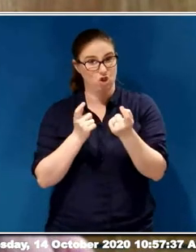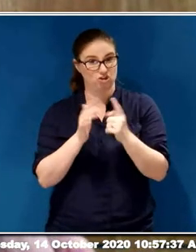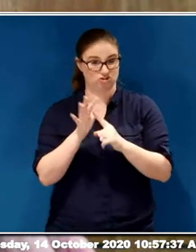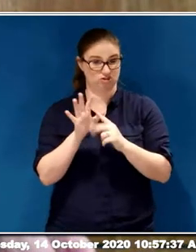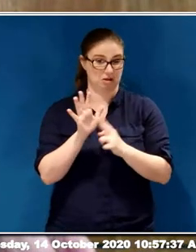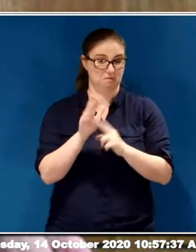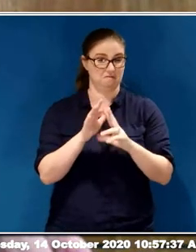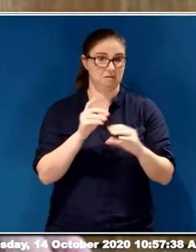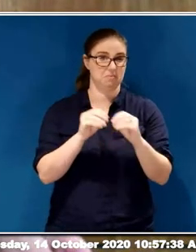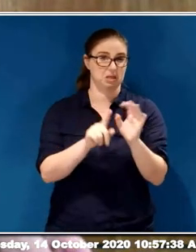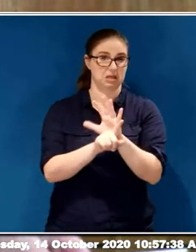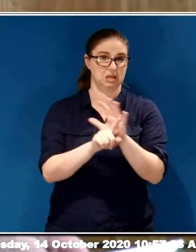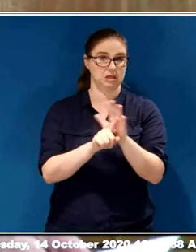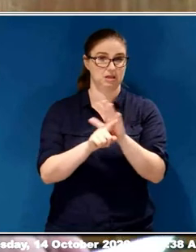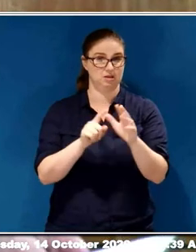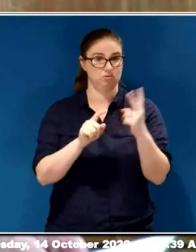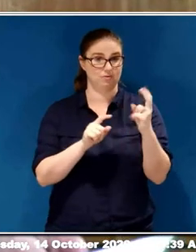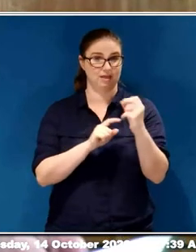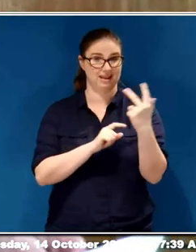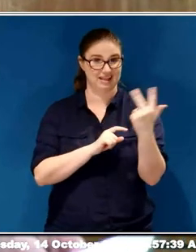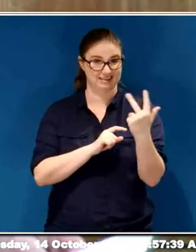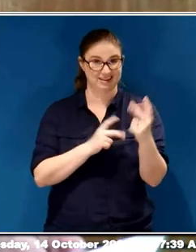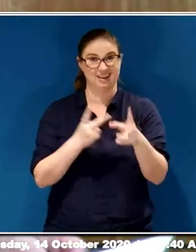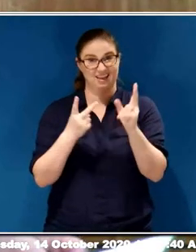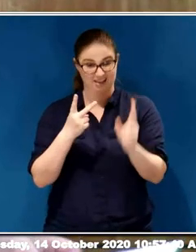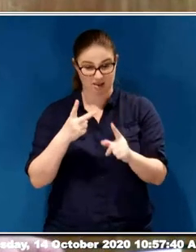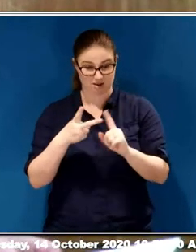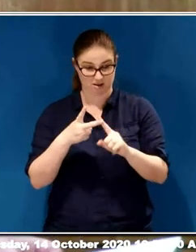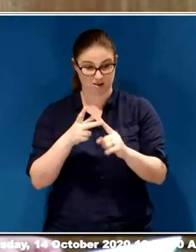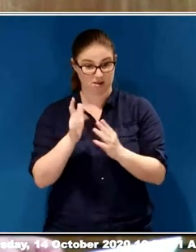And then again in June, I asked the Principal.